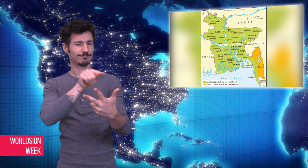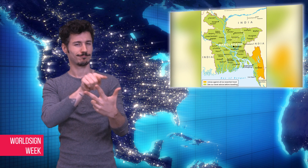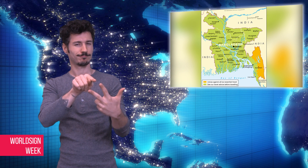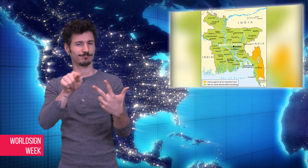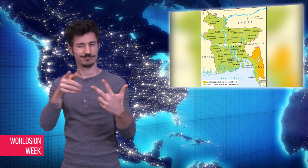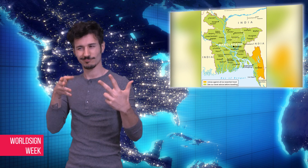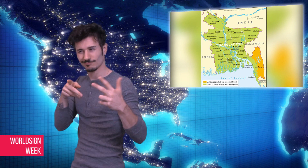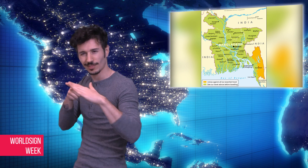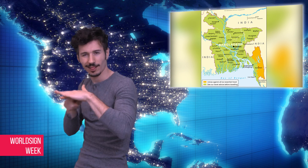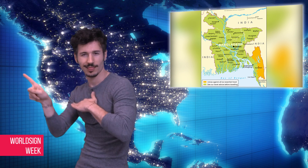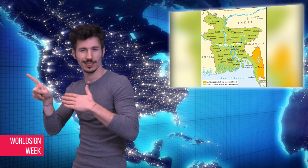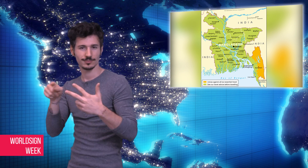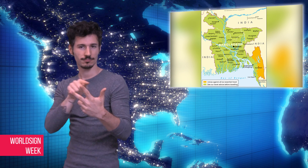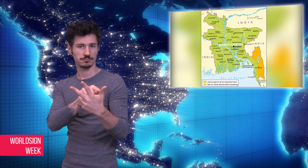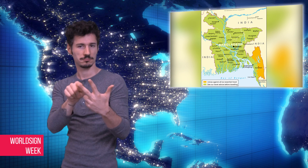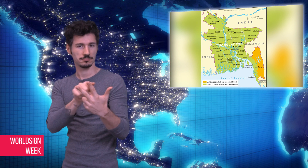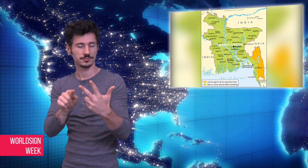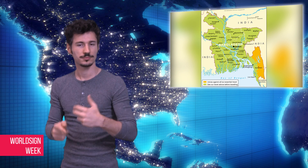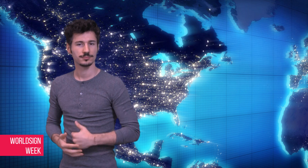the hacking incident.